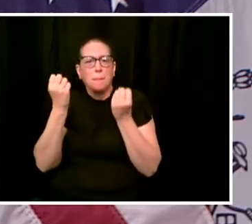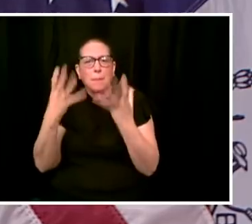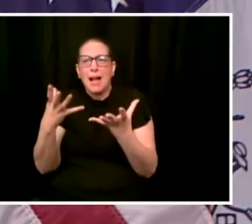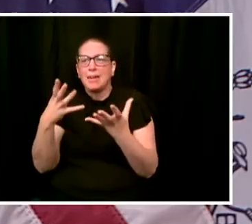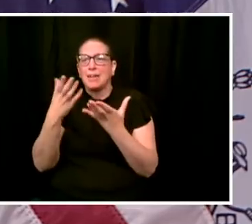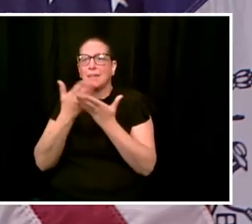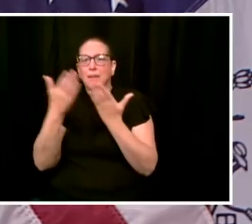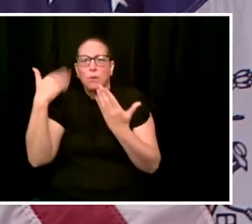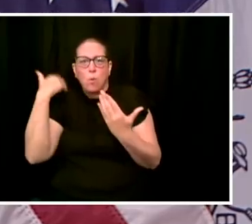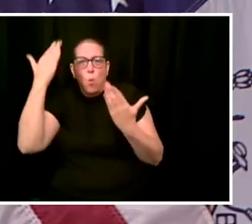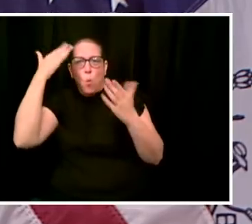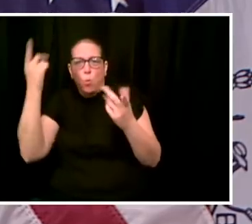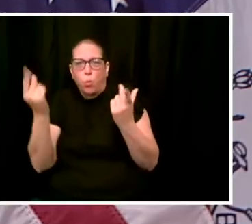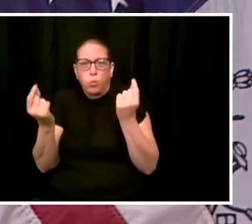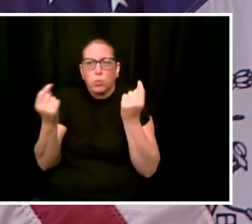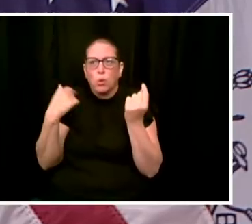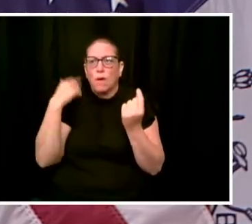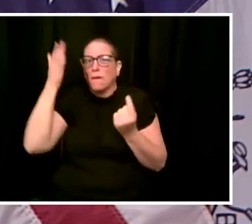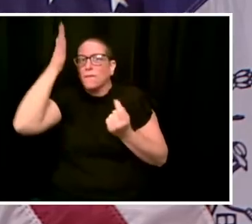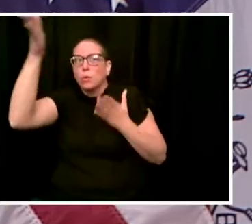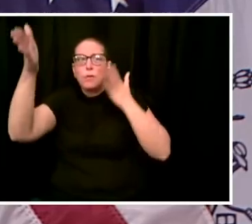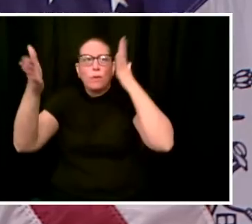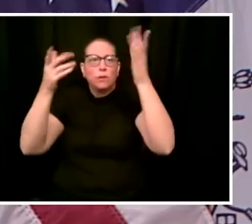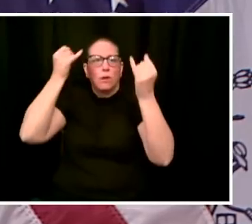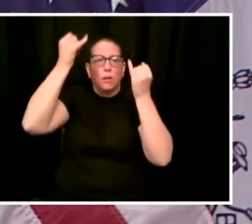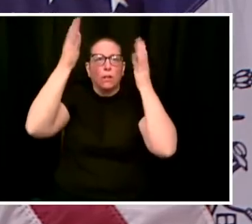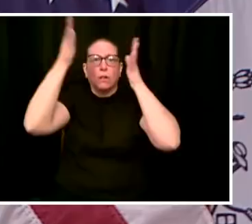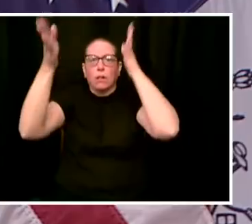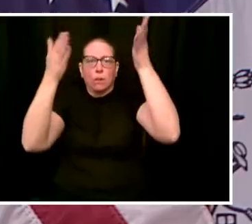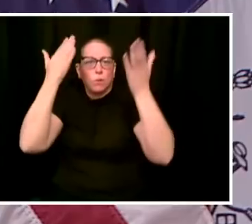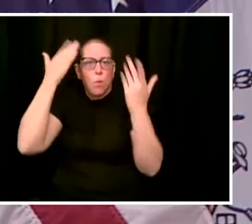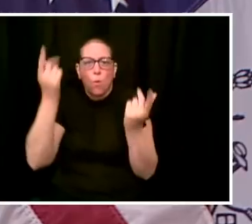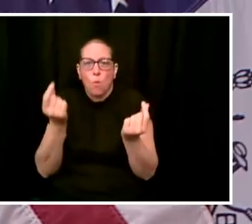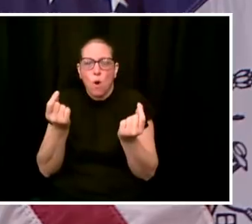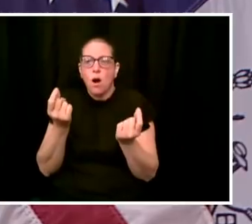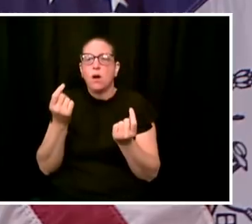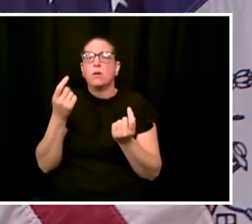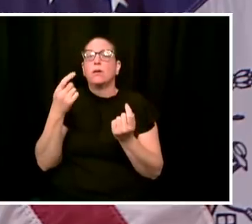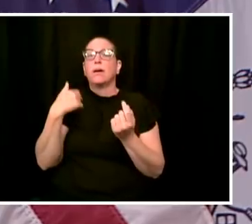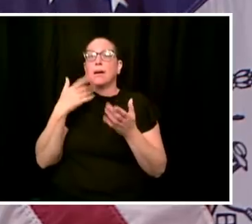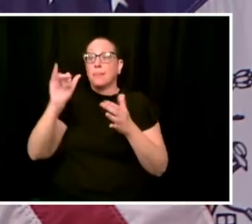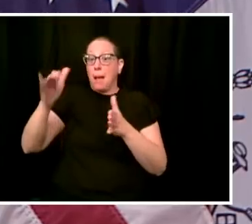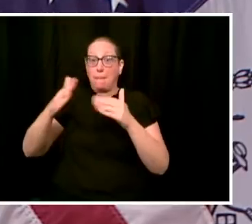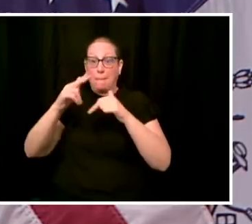DEAL WITH BEFORE.